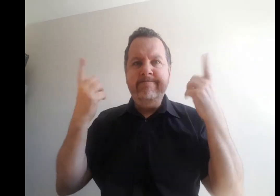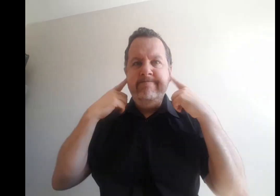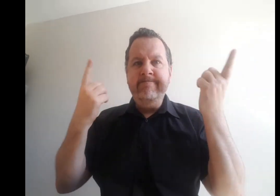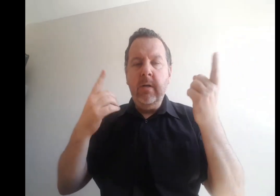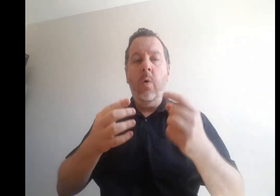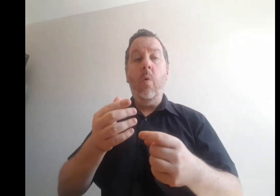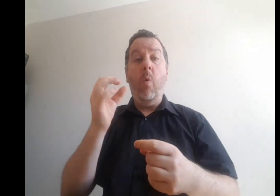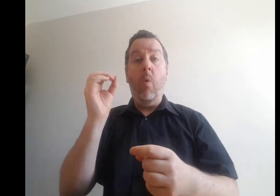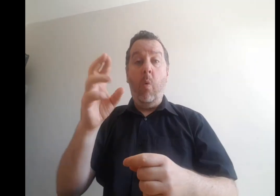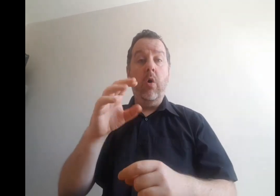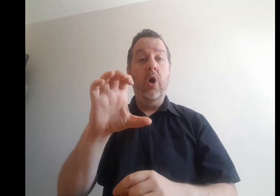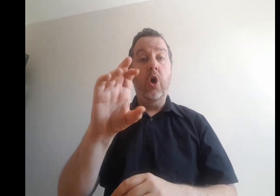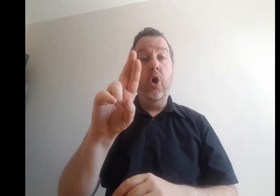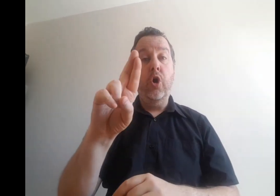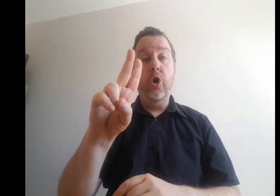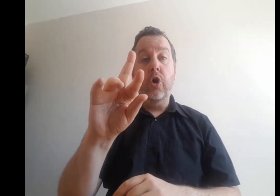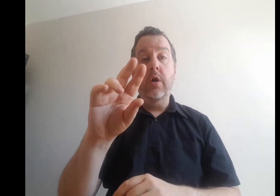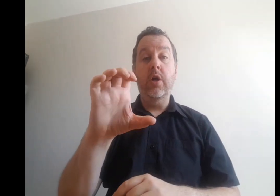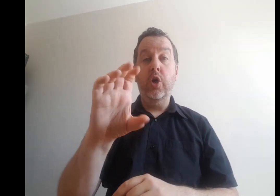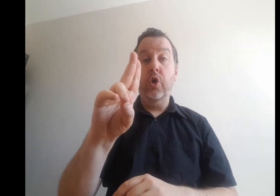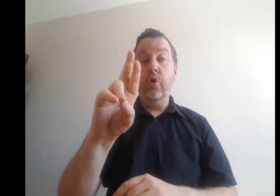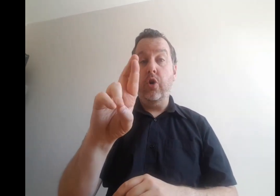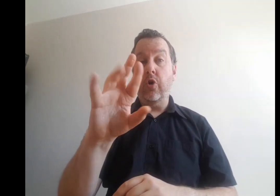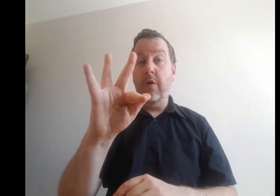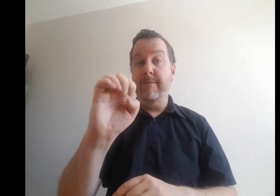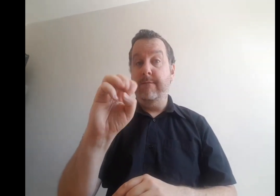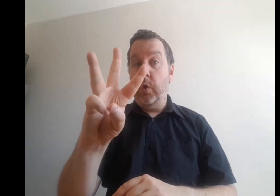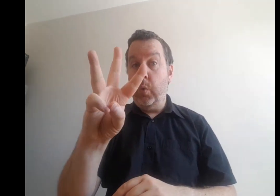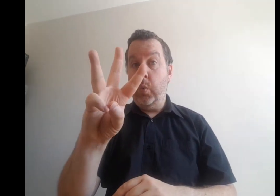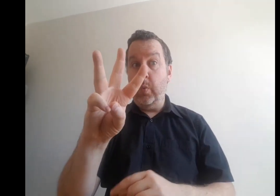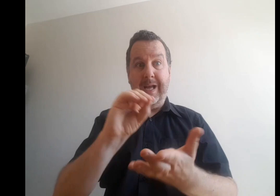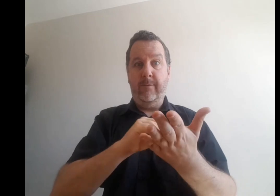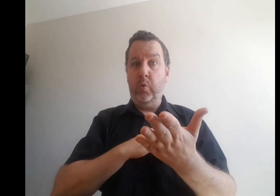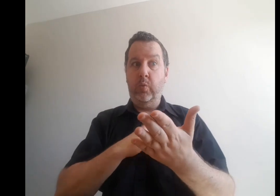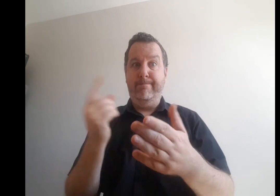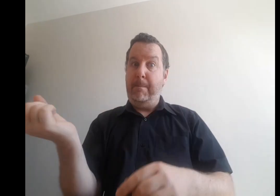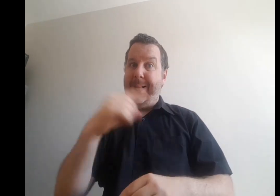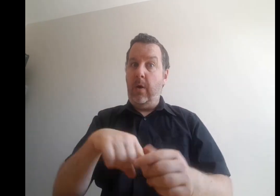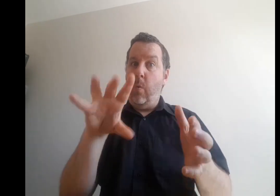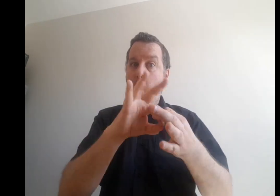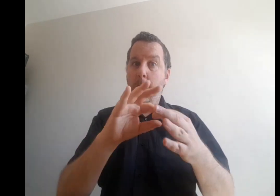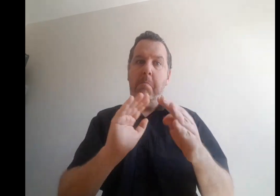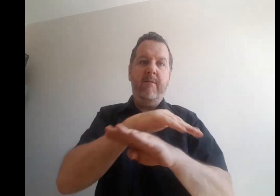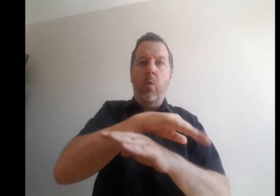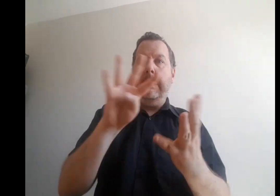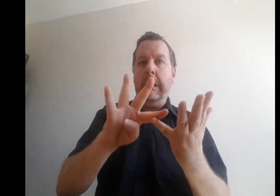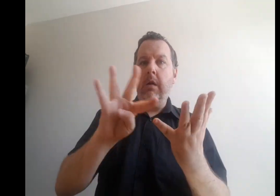or if there was a curfew, for them to go back home - and if they couldn't hear, this led to all kind of problems.